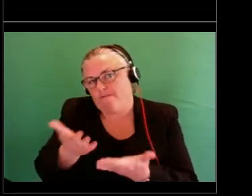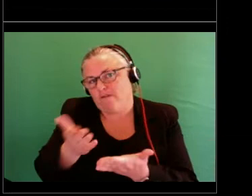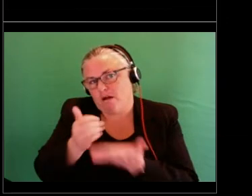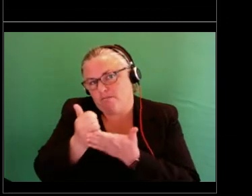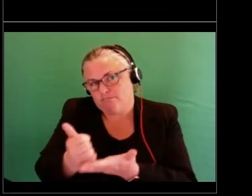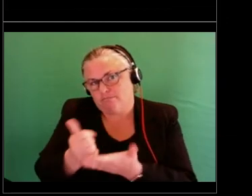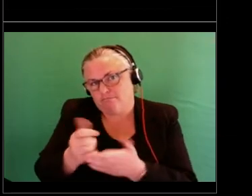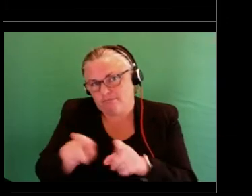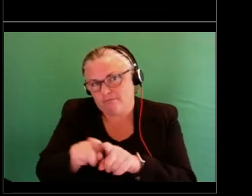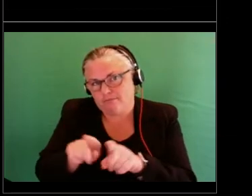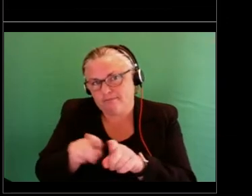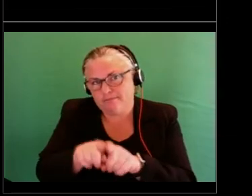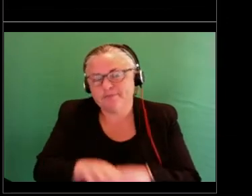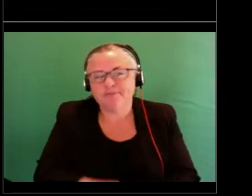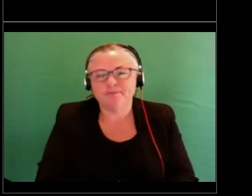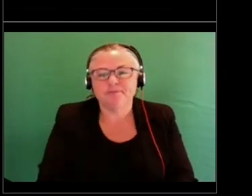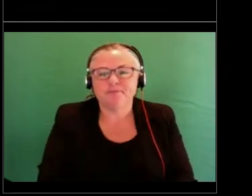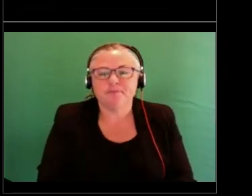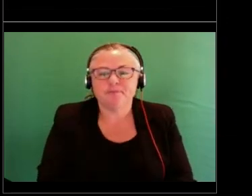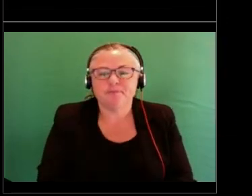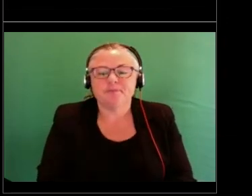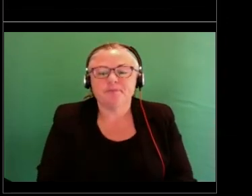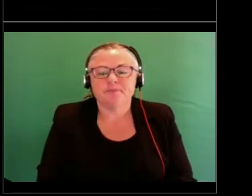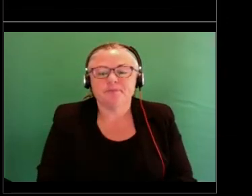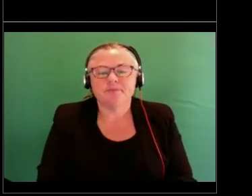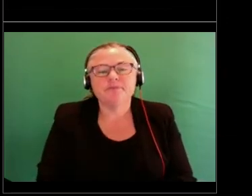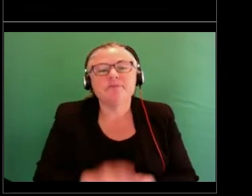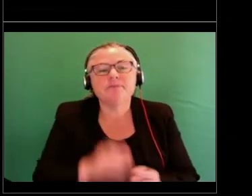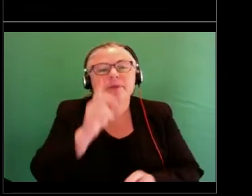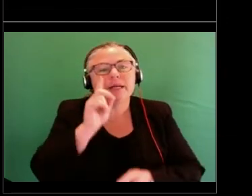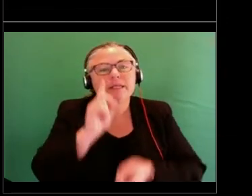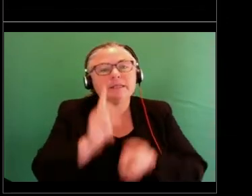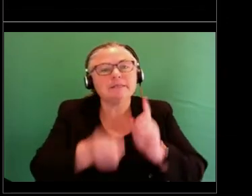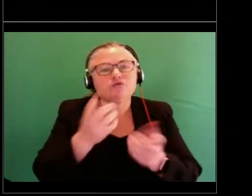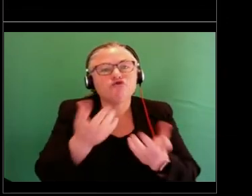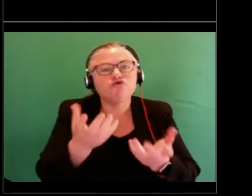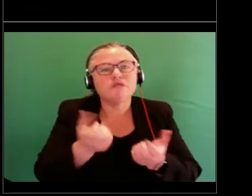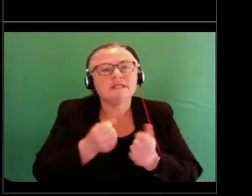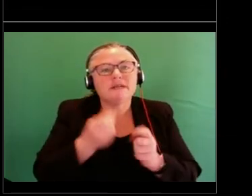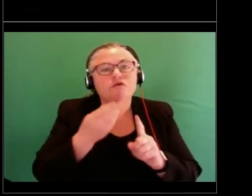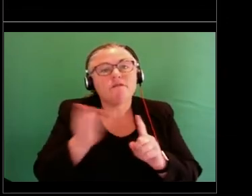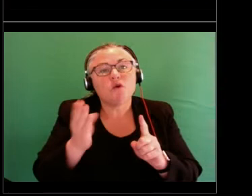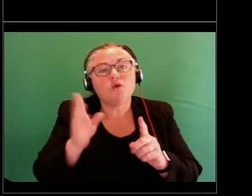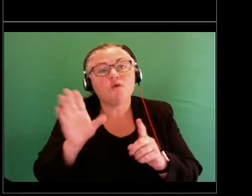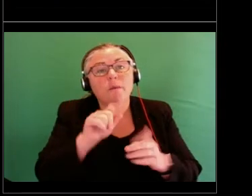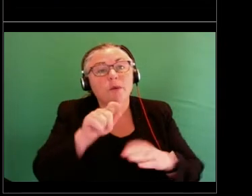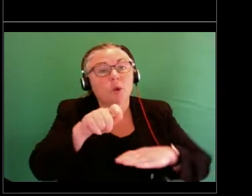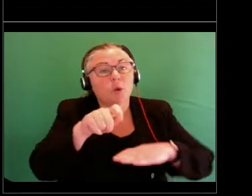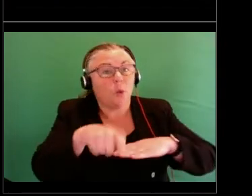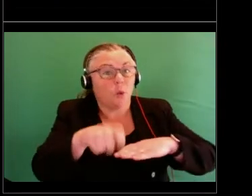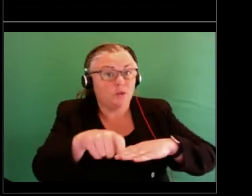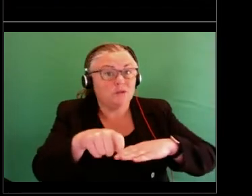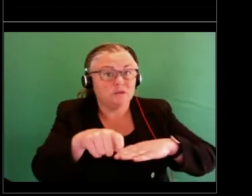Legal Aid Queensland front counters will identify if there are any matters that come through.